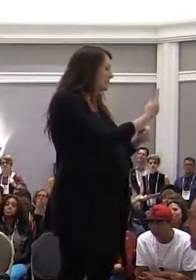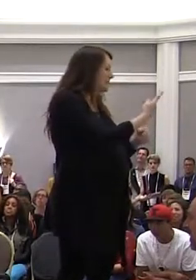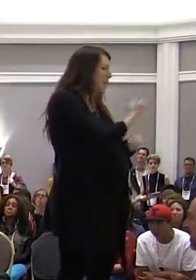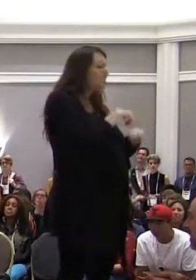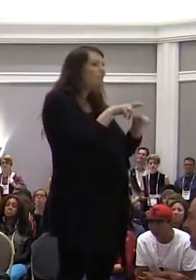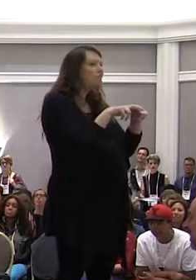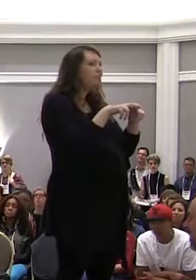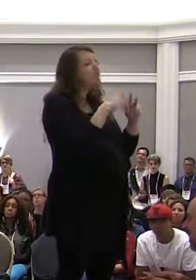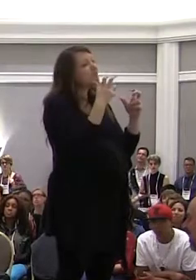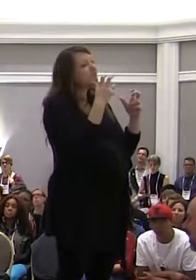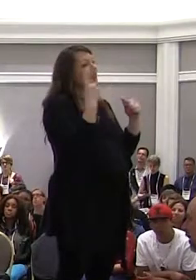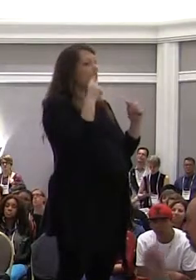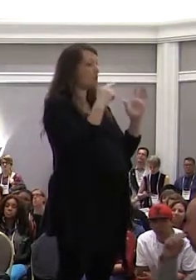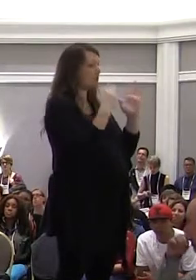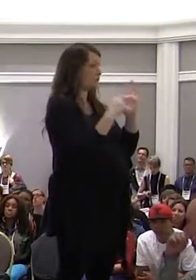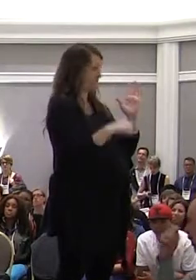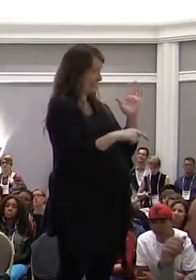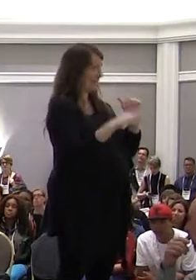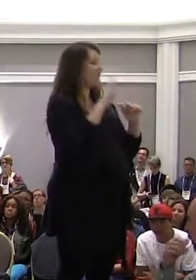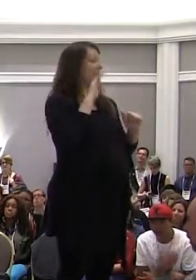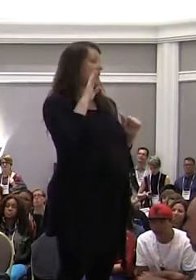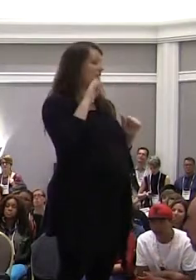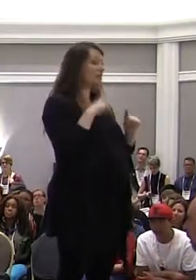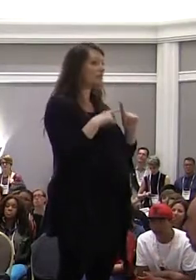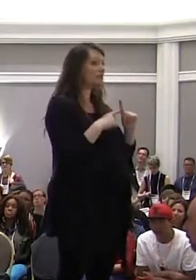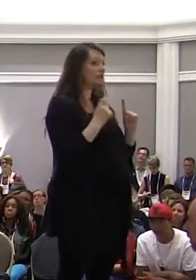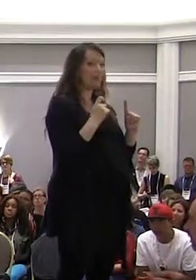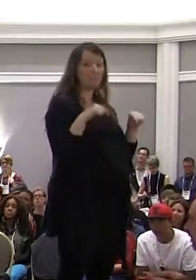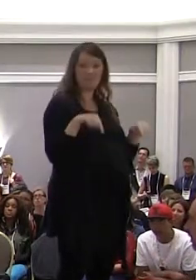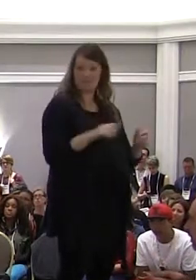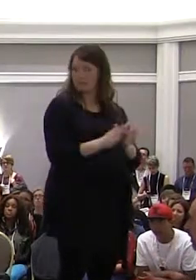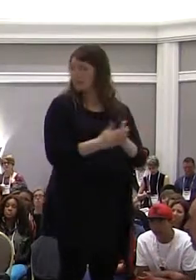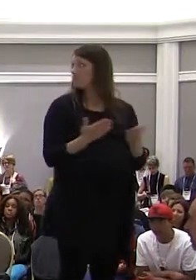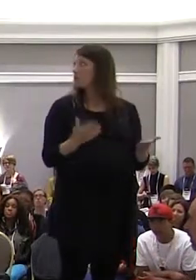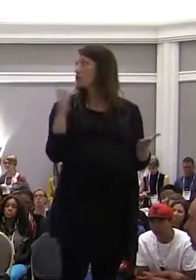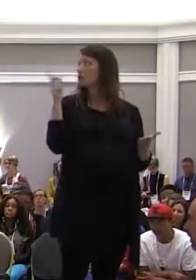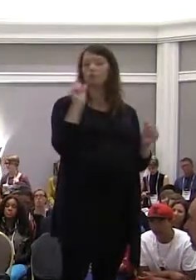We are going to be reading monologues from this book that you're going to be able to buy really soon.